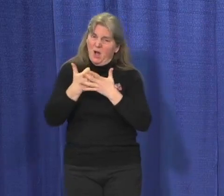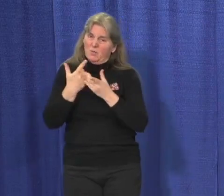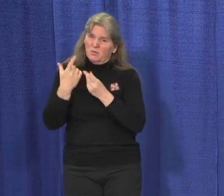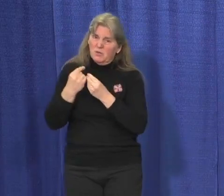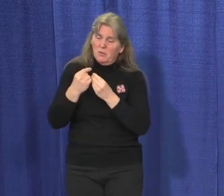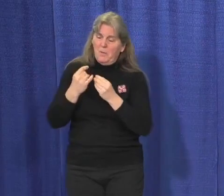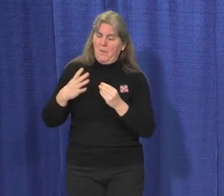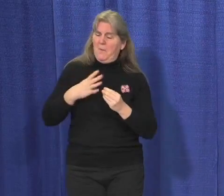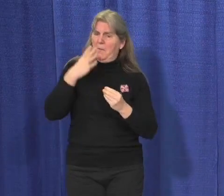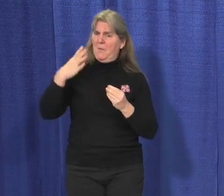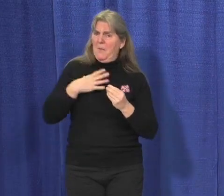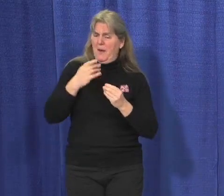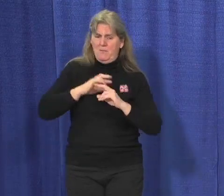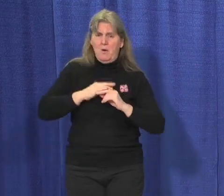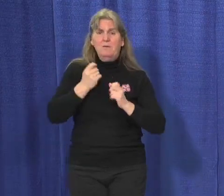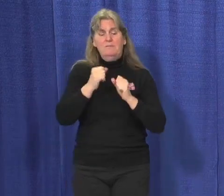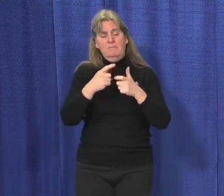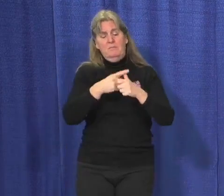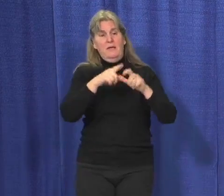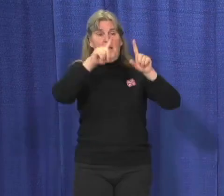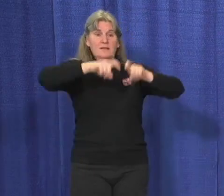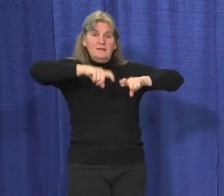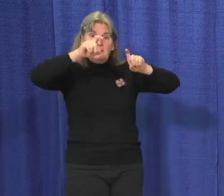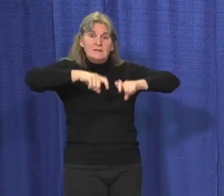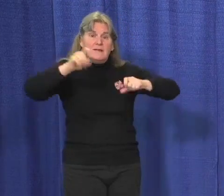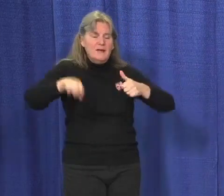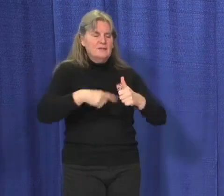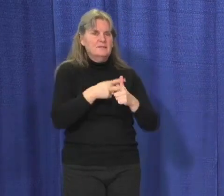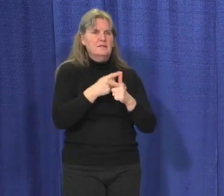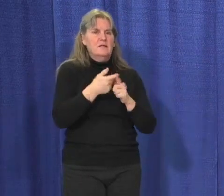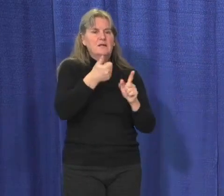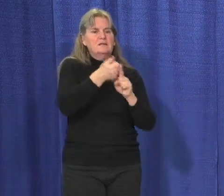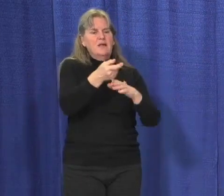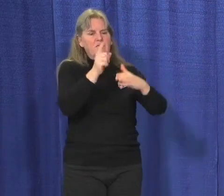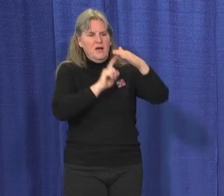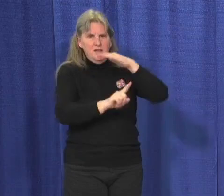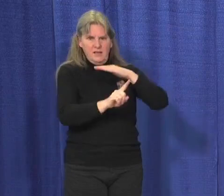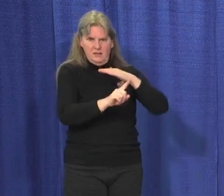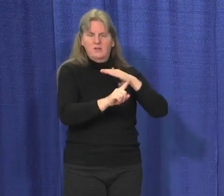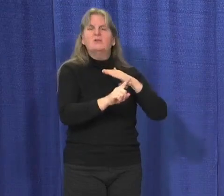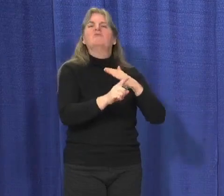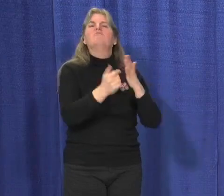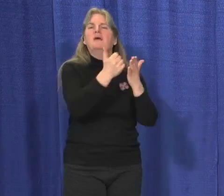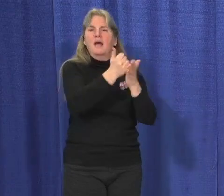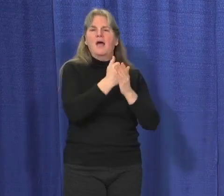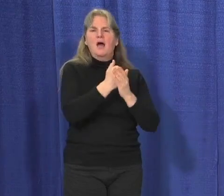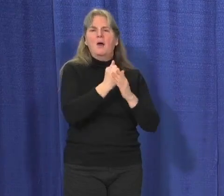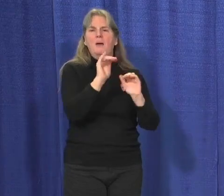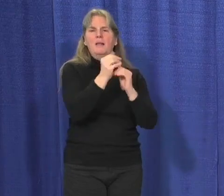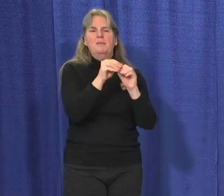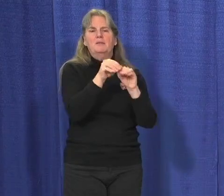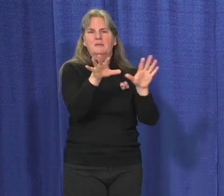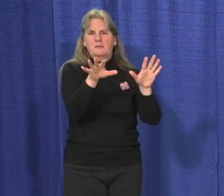sophisticated tools. We know that quarantine works to keep people from spreading the